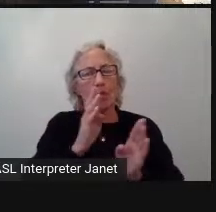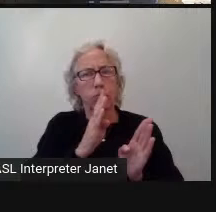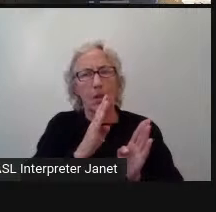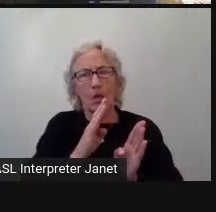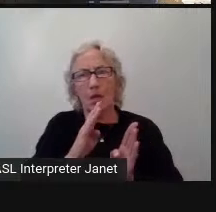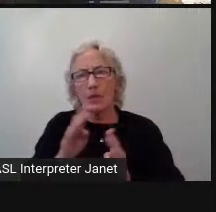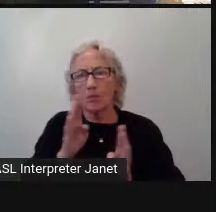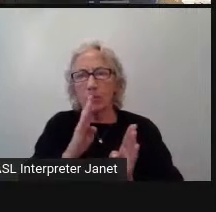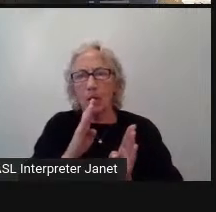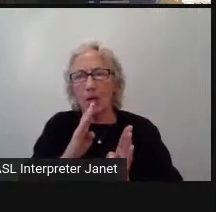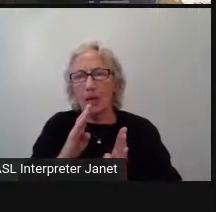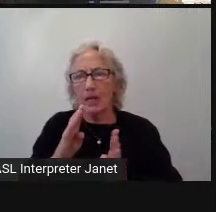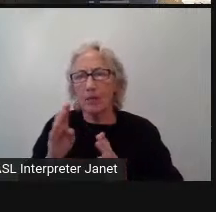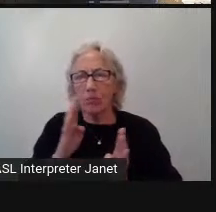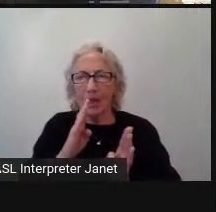accessible in Joomla the structure